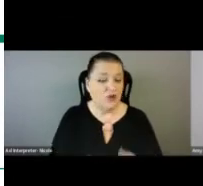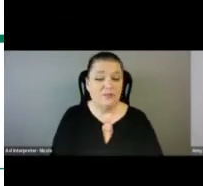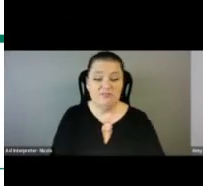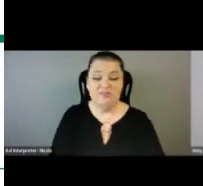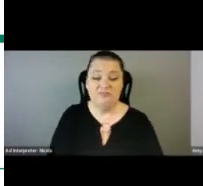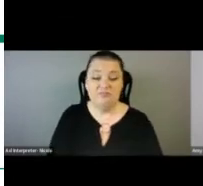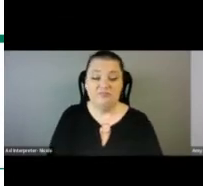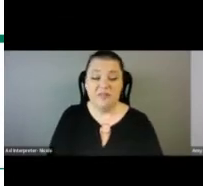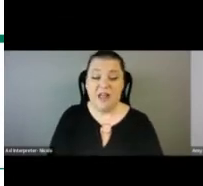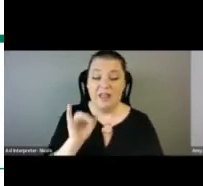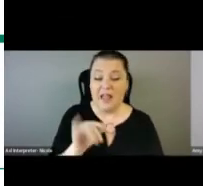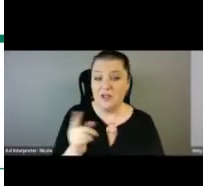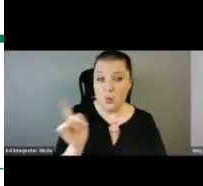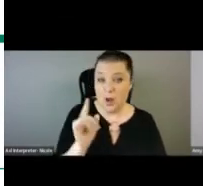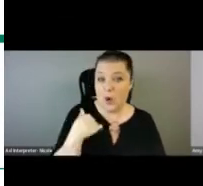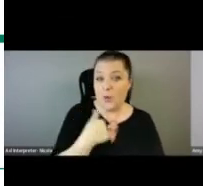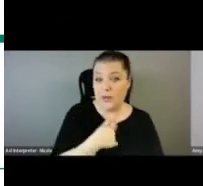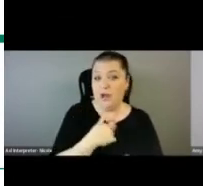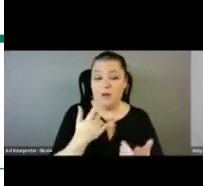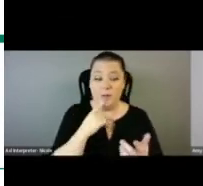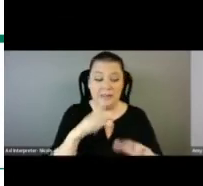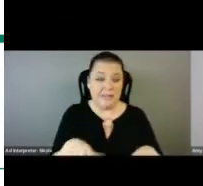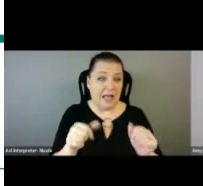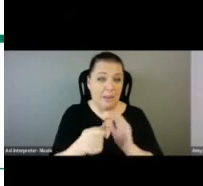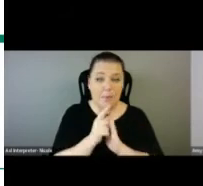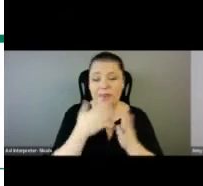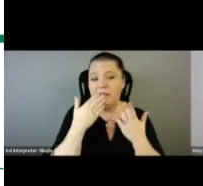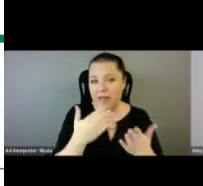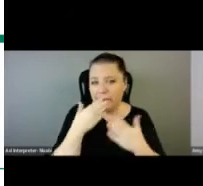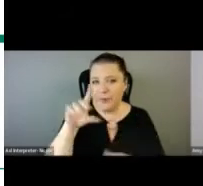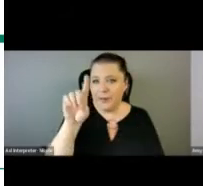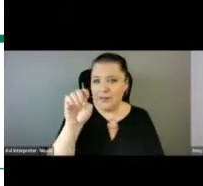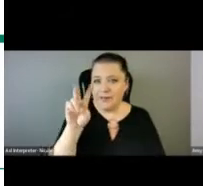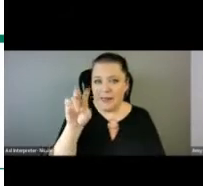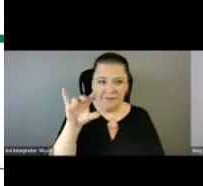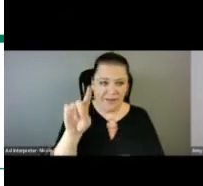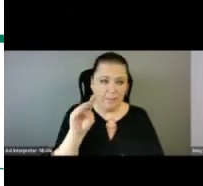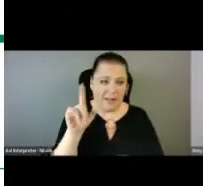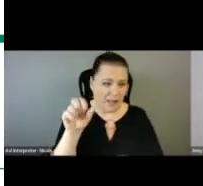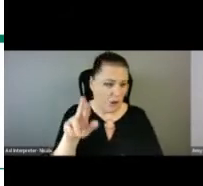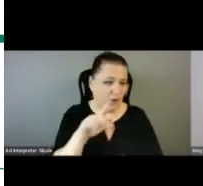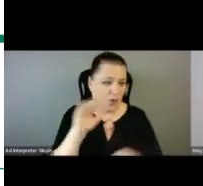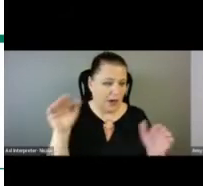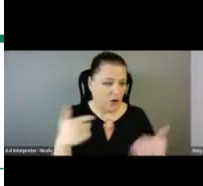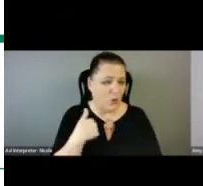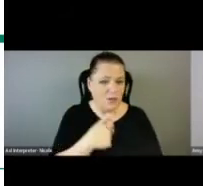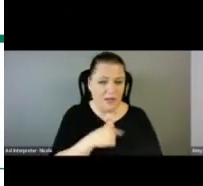we're at. I just want to take a moment and say thank you to David Miller with NASMHPD for introducing us to Bevin, and for